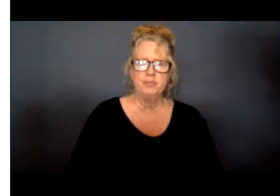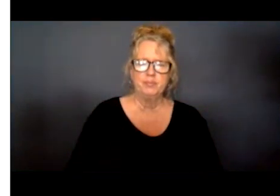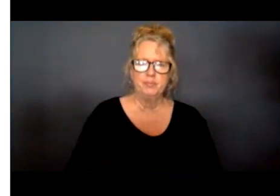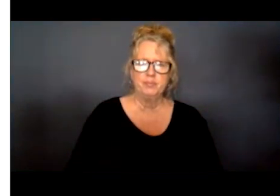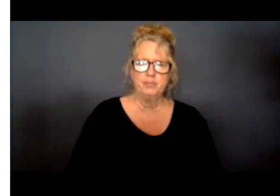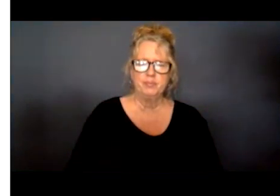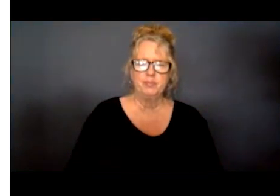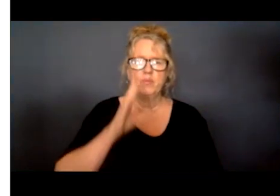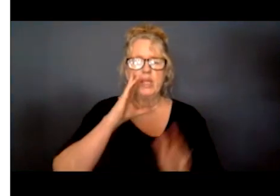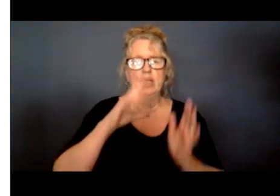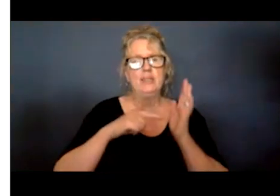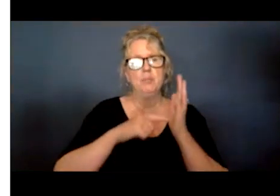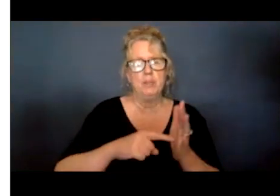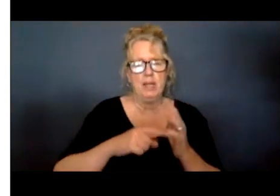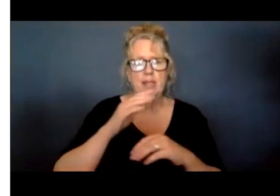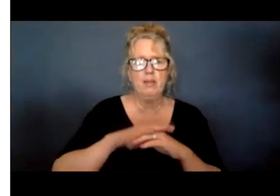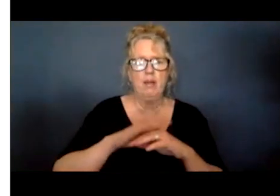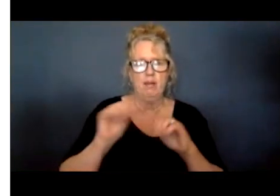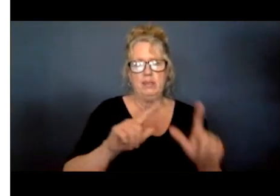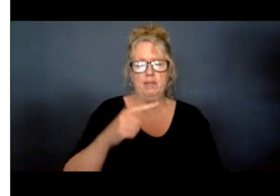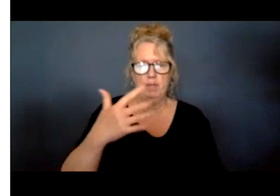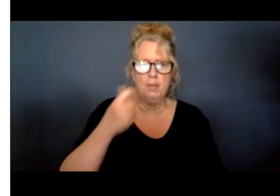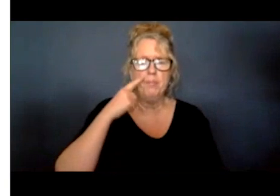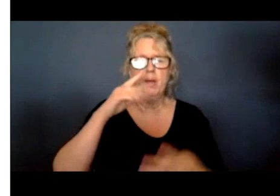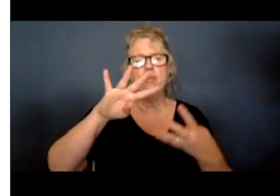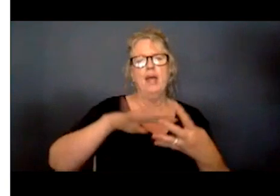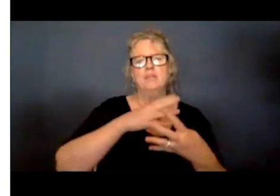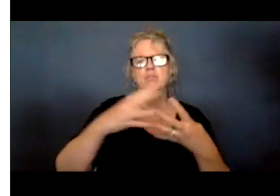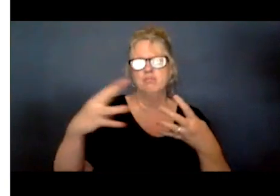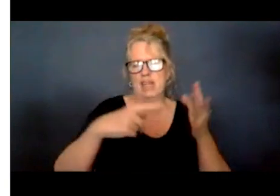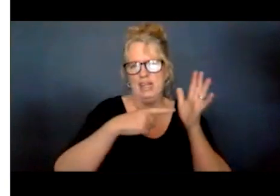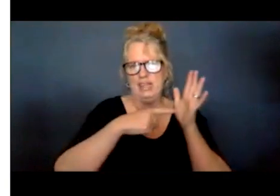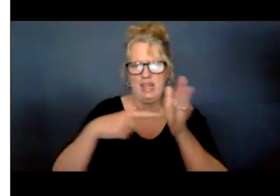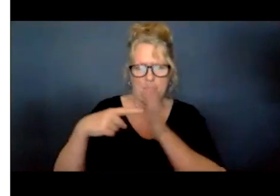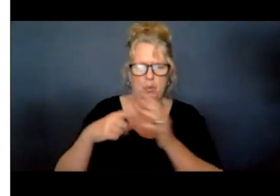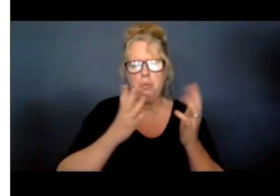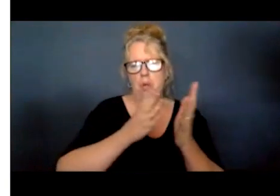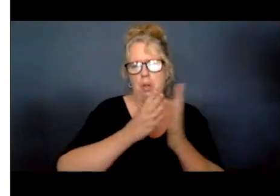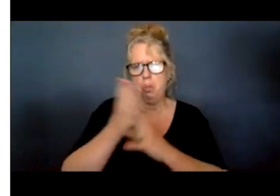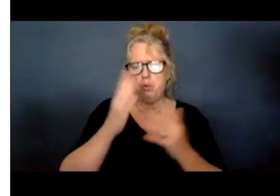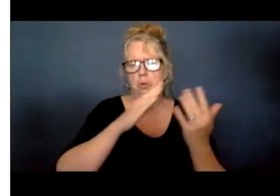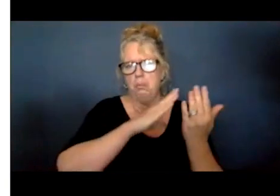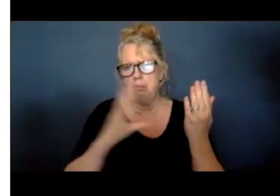Displayed on Slide 5 is a table of examples. Let’s go through these together.